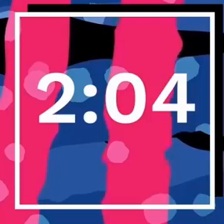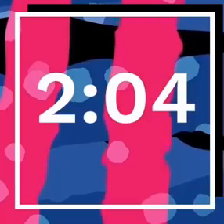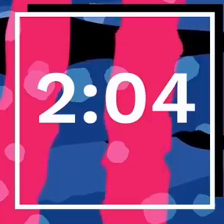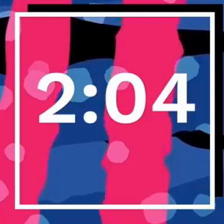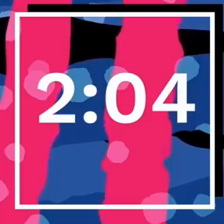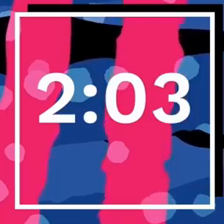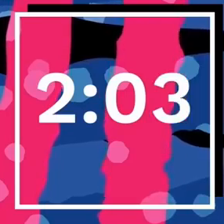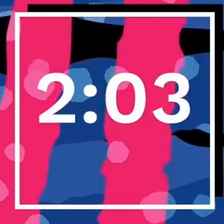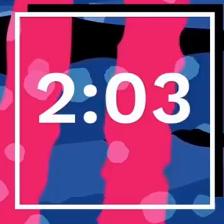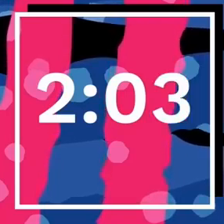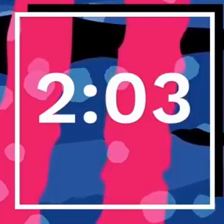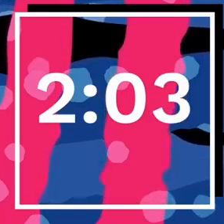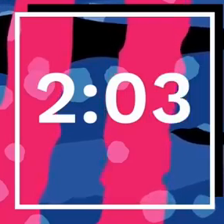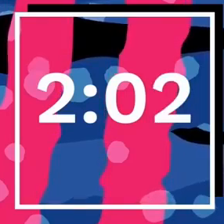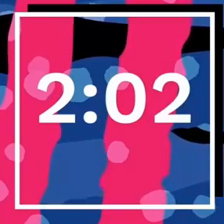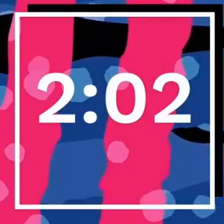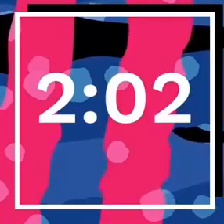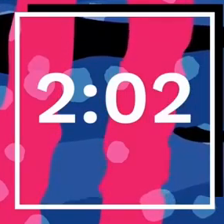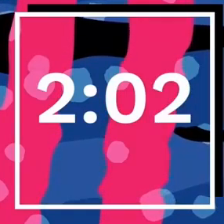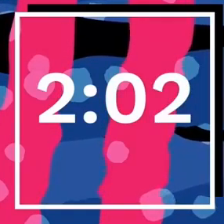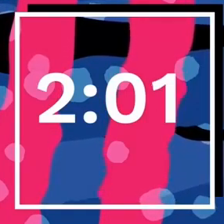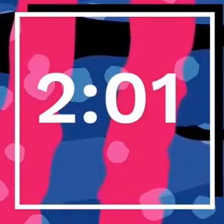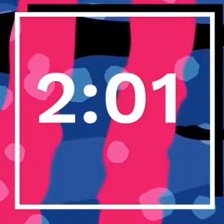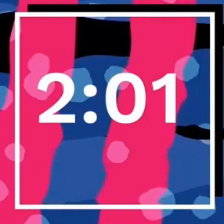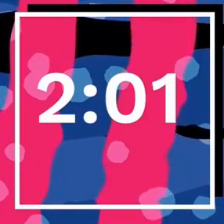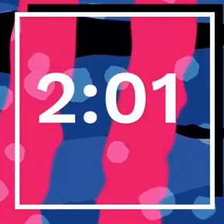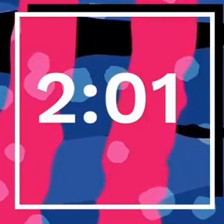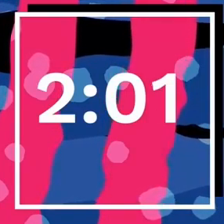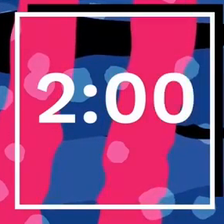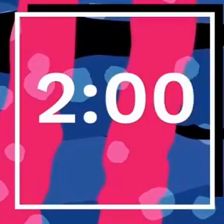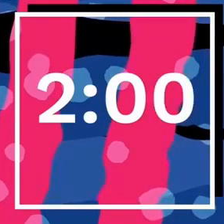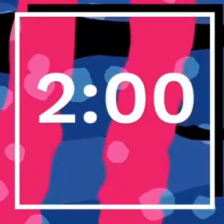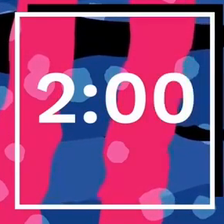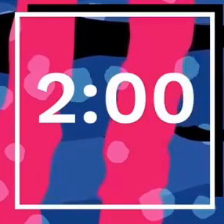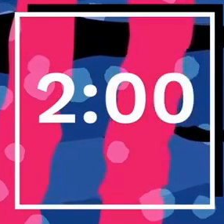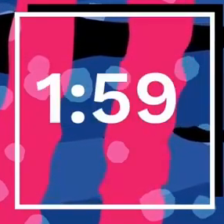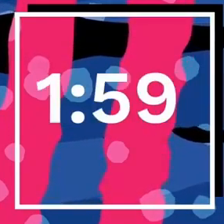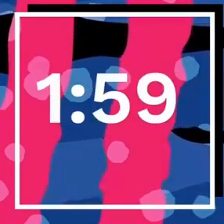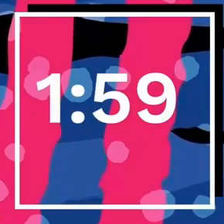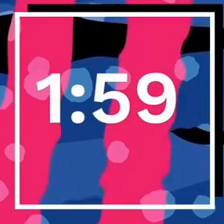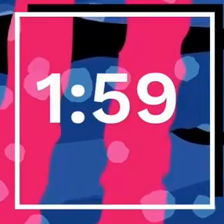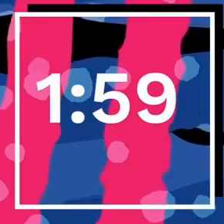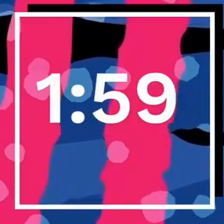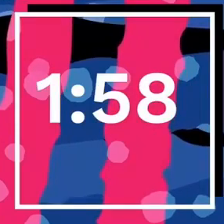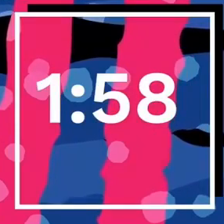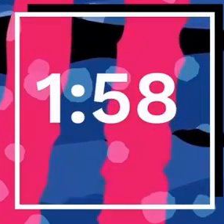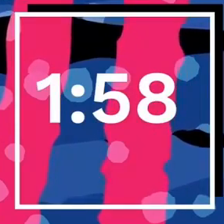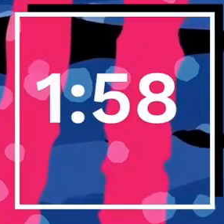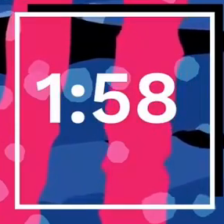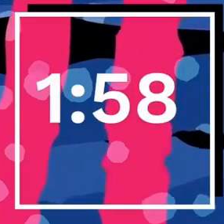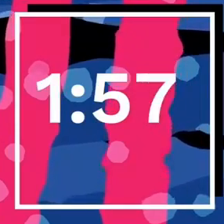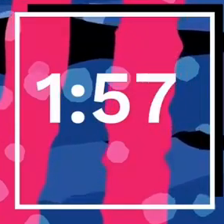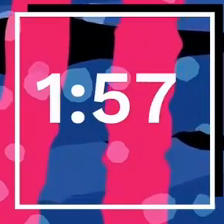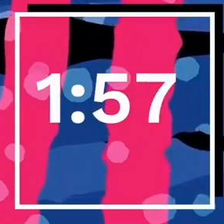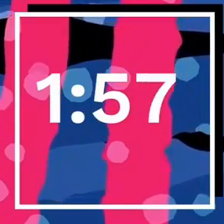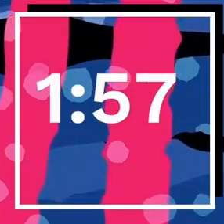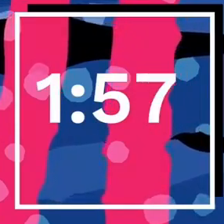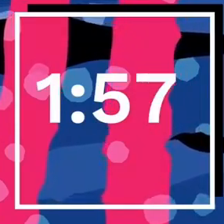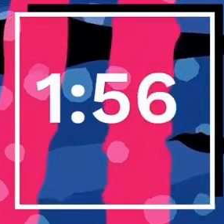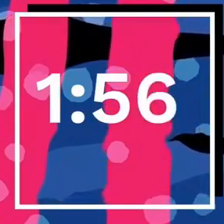BILLS AND LIVE. OFFICIALS SAY THE EXPANDED CHILD TAX CREDIT WILL BRING MORE THAN $435 MILLION TO MAINE FAMILIES.